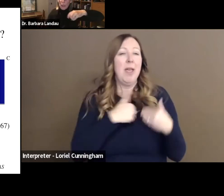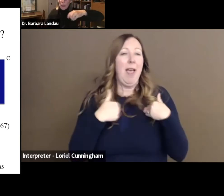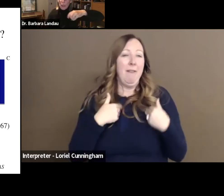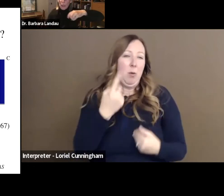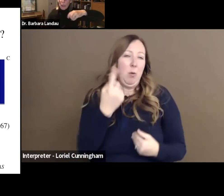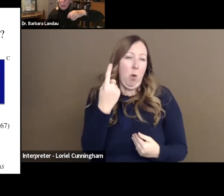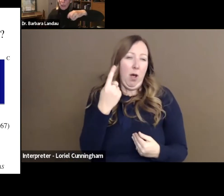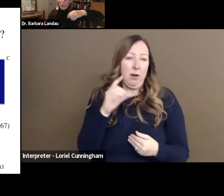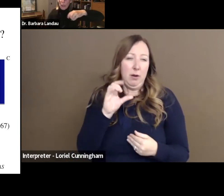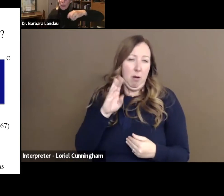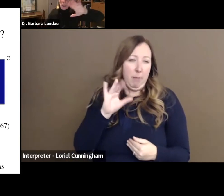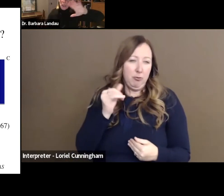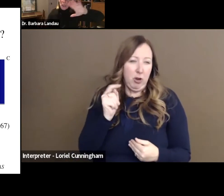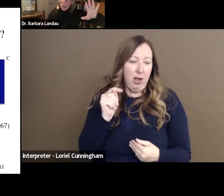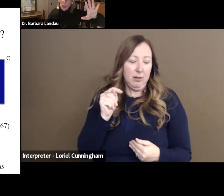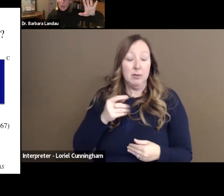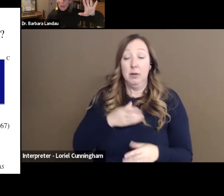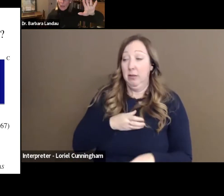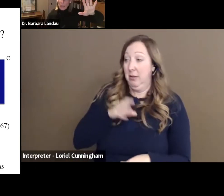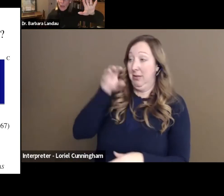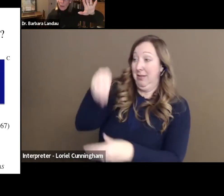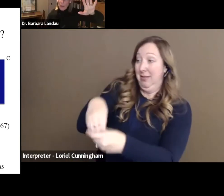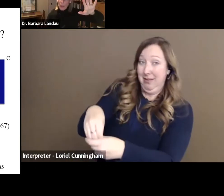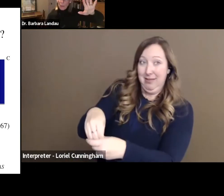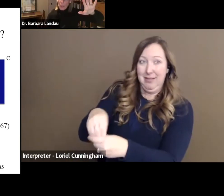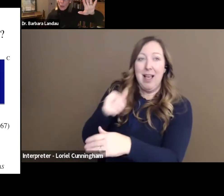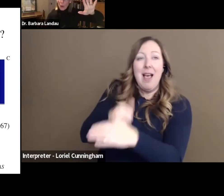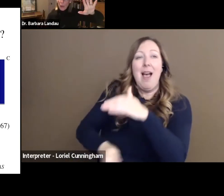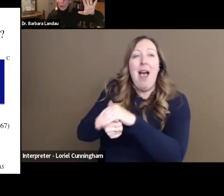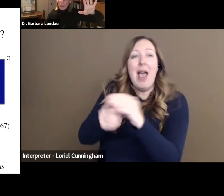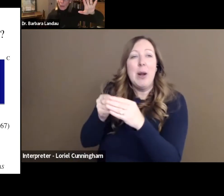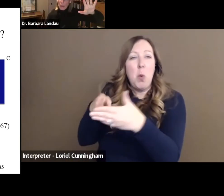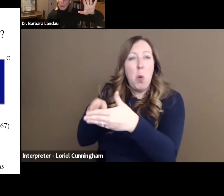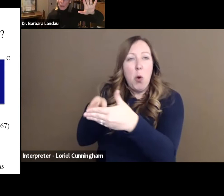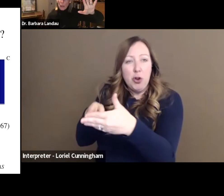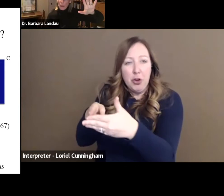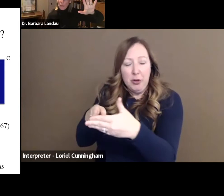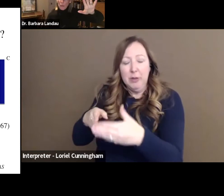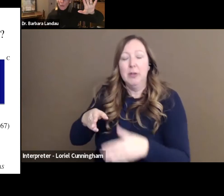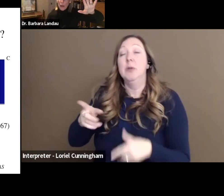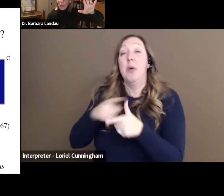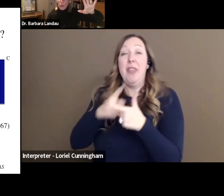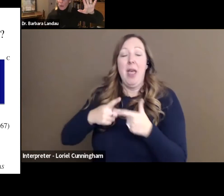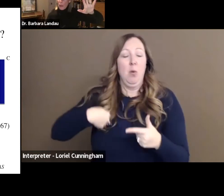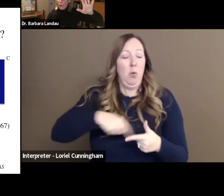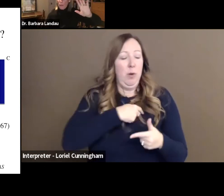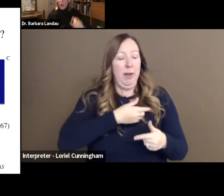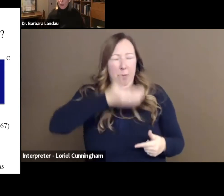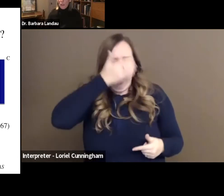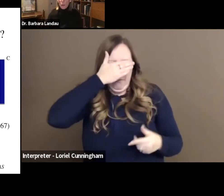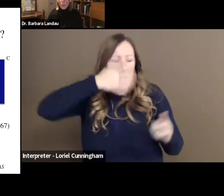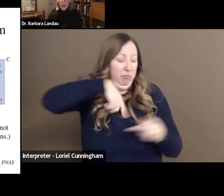circles stopping them at one of the walls and